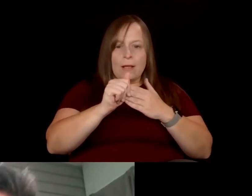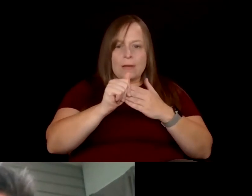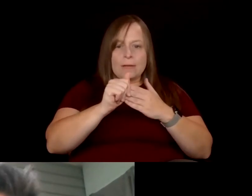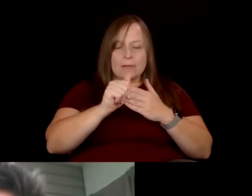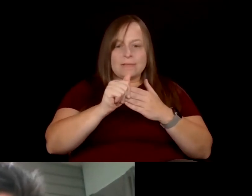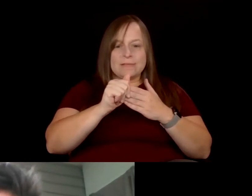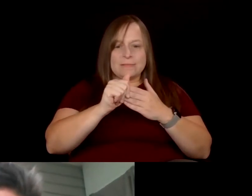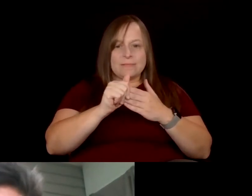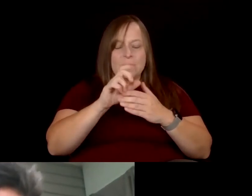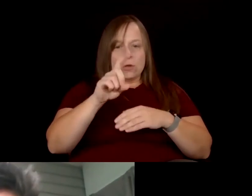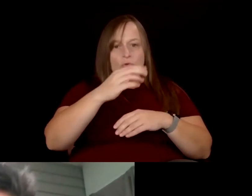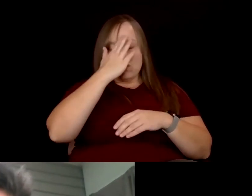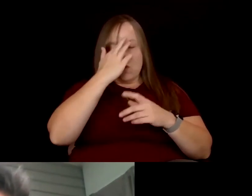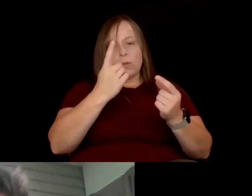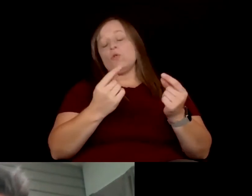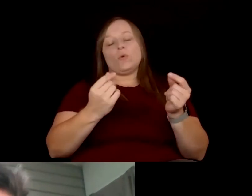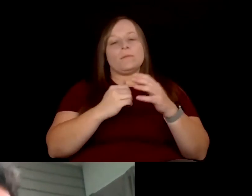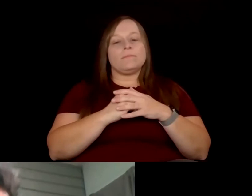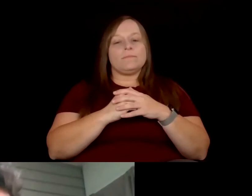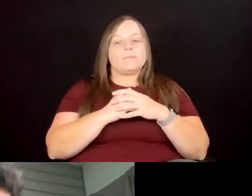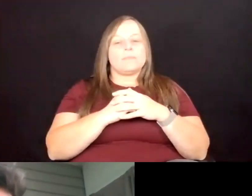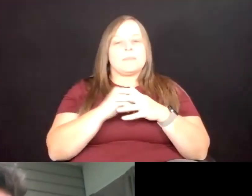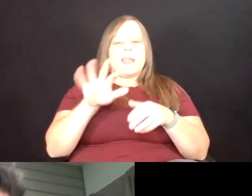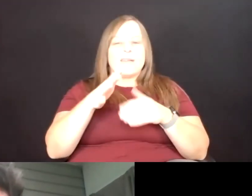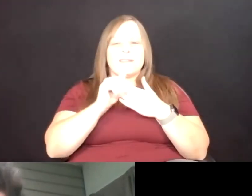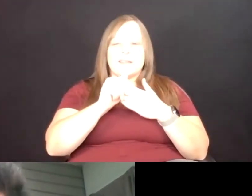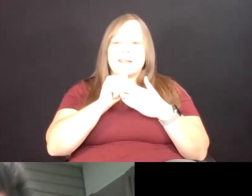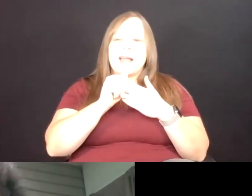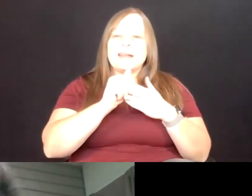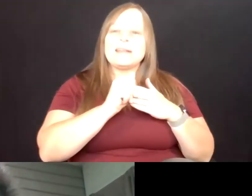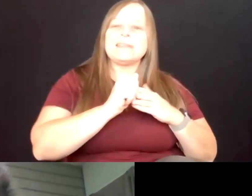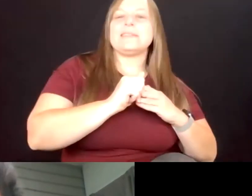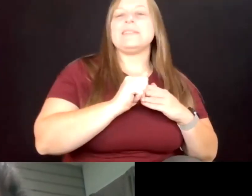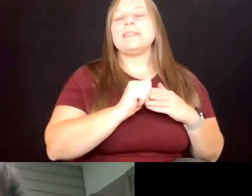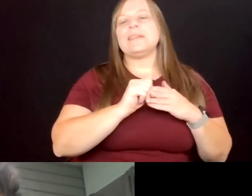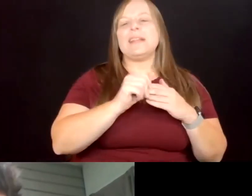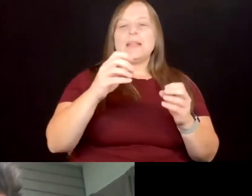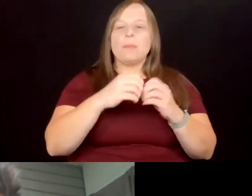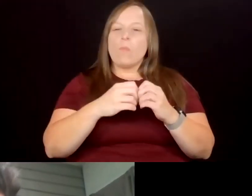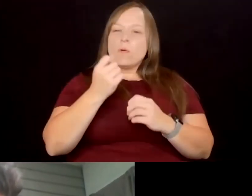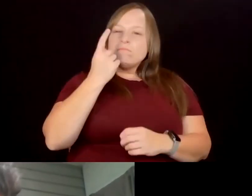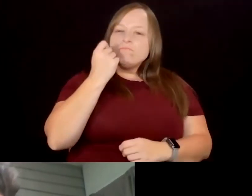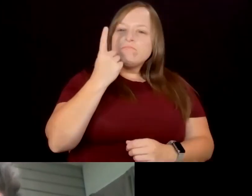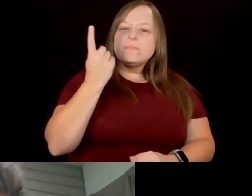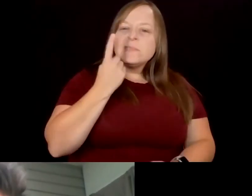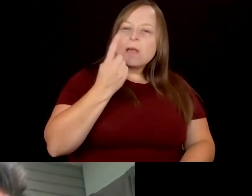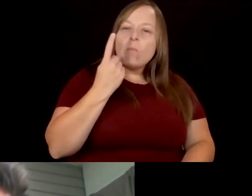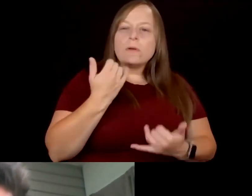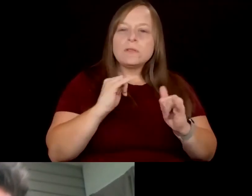that do know what they're doing. So kind of having that guidance, it is a little more reassuring that someone is helping them,